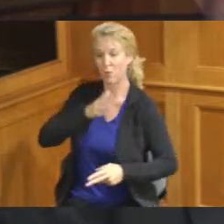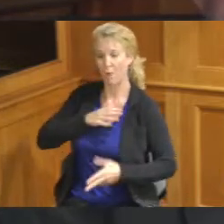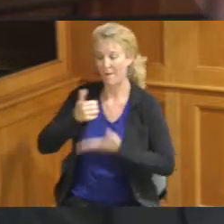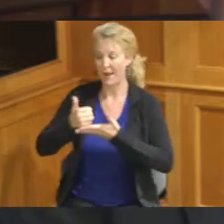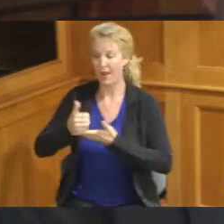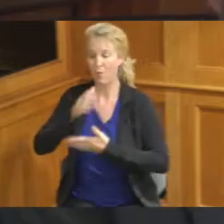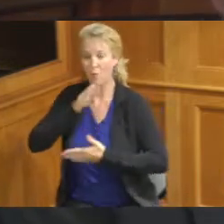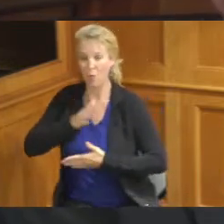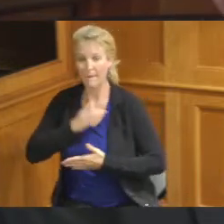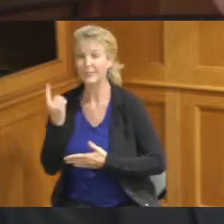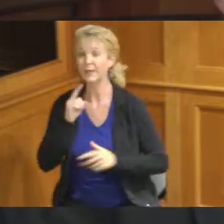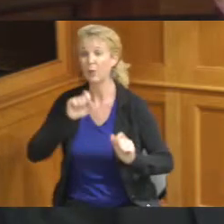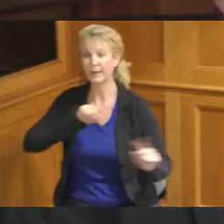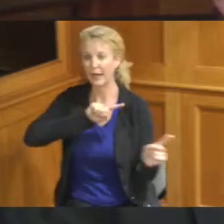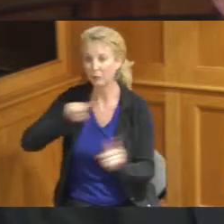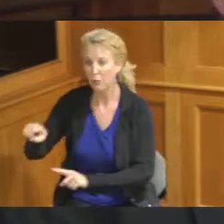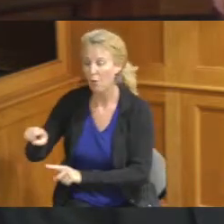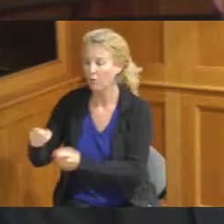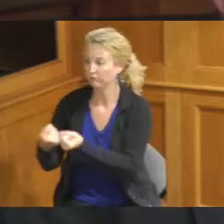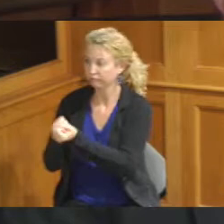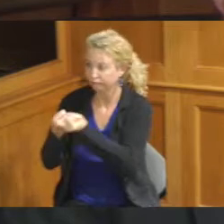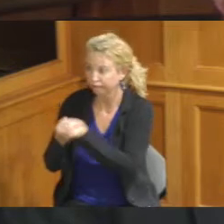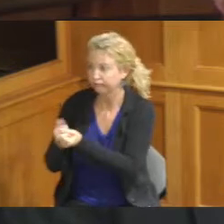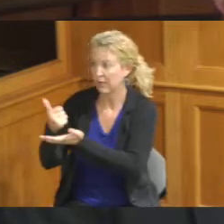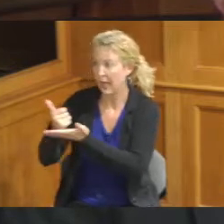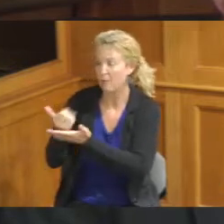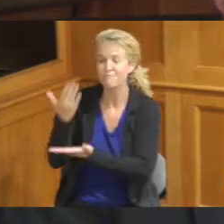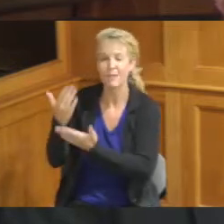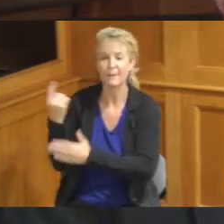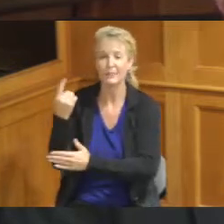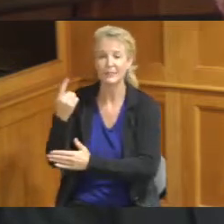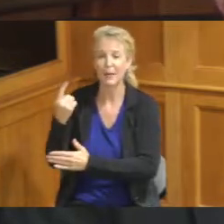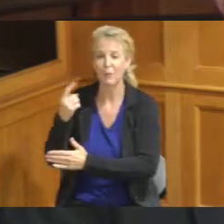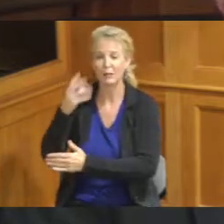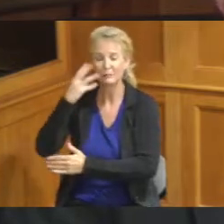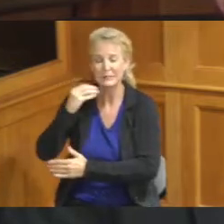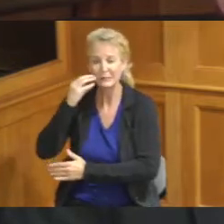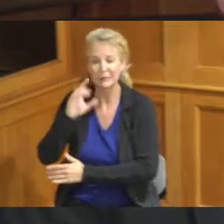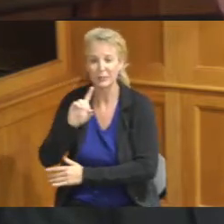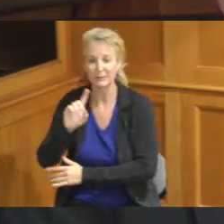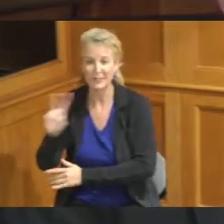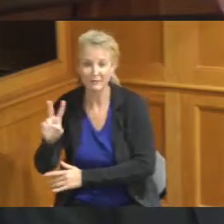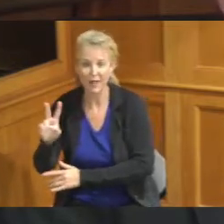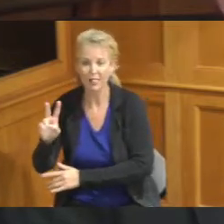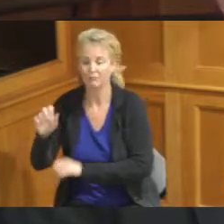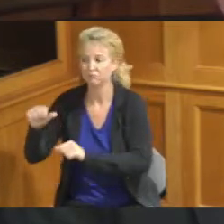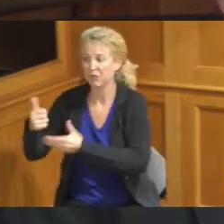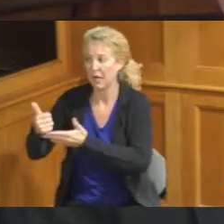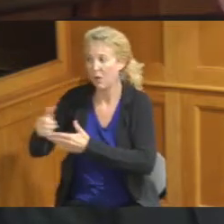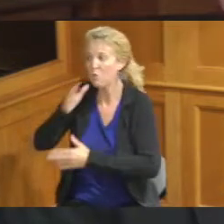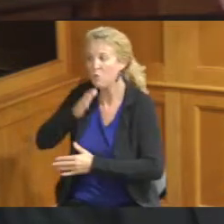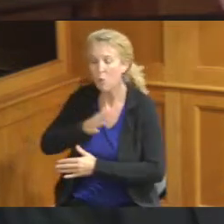scene if it's a domestic violence case and help the woman woman and her children so I appreciate